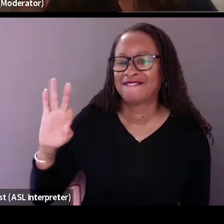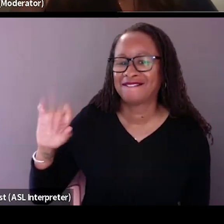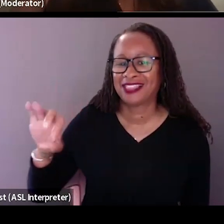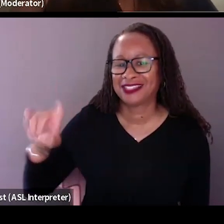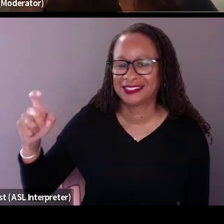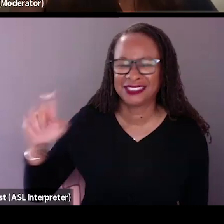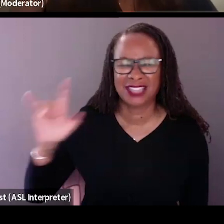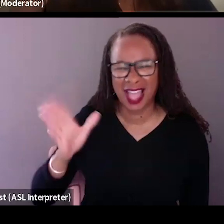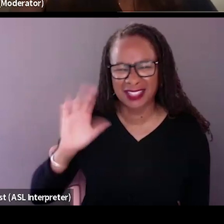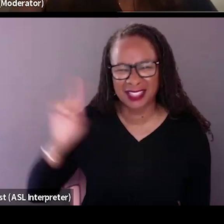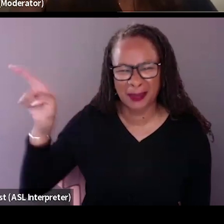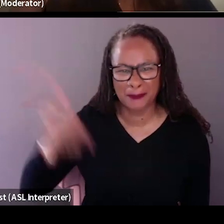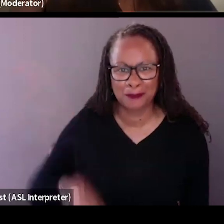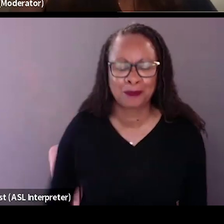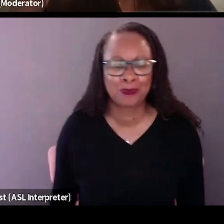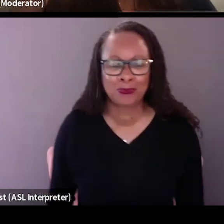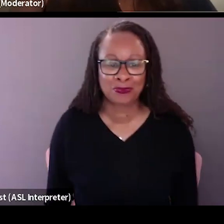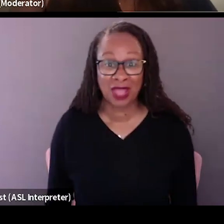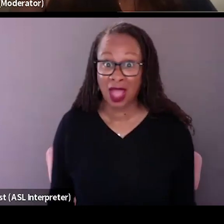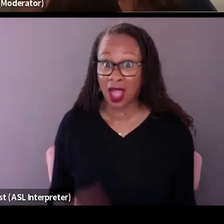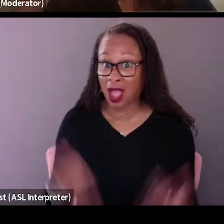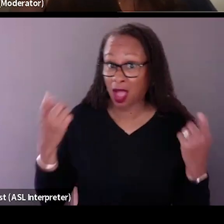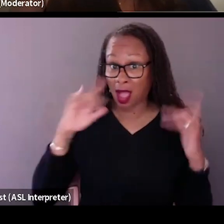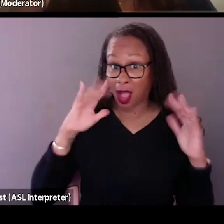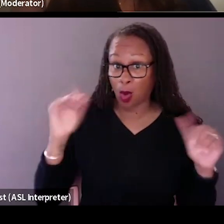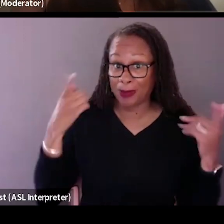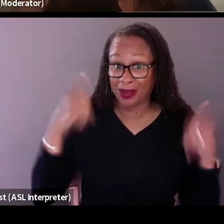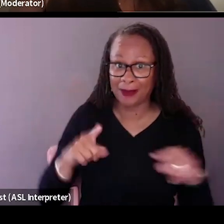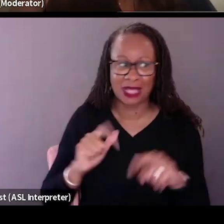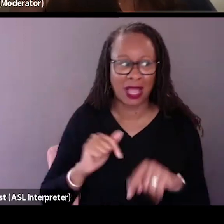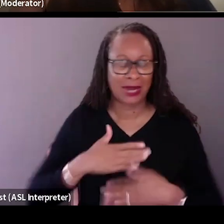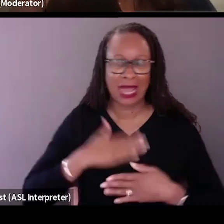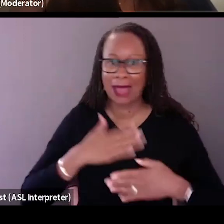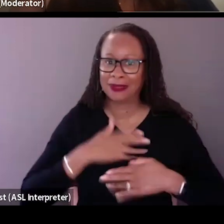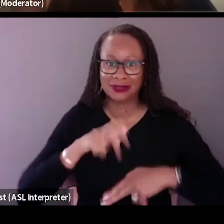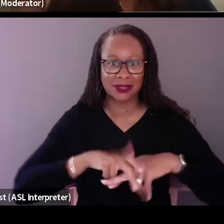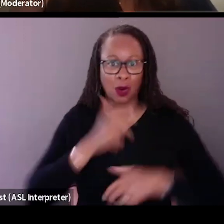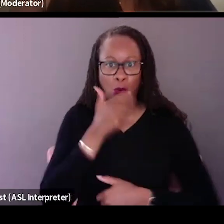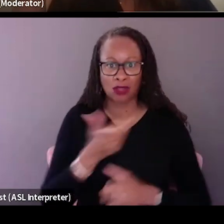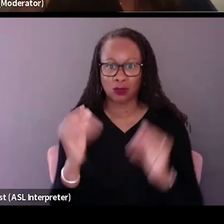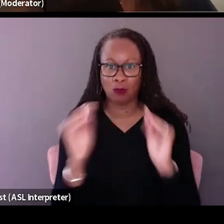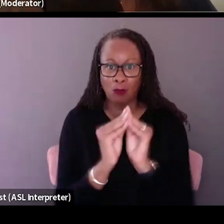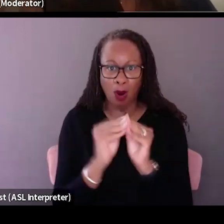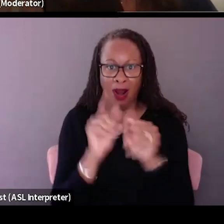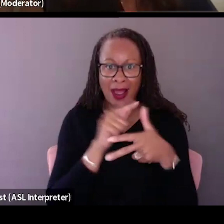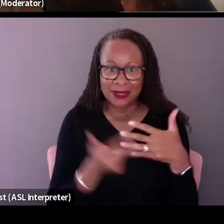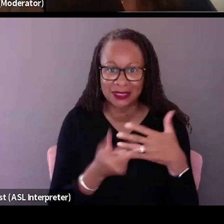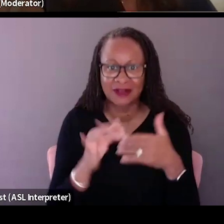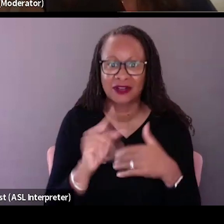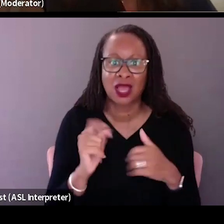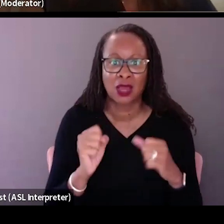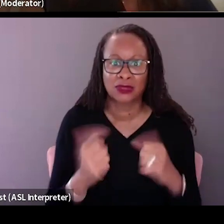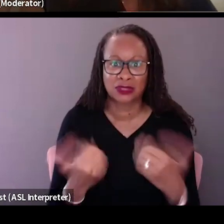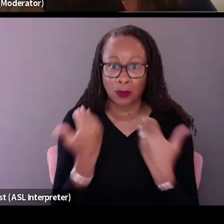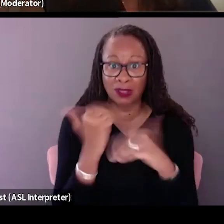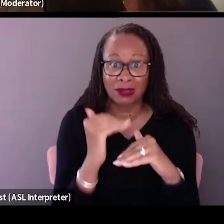I hope it comes to fruition because I would gladly watch more episodes of this. It was so restrained just to keep it to three.